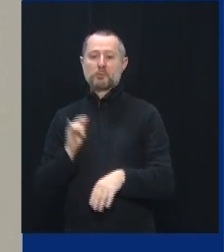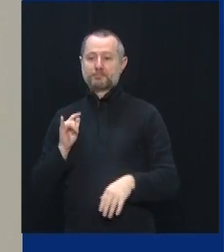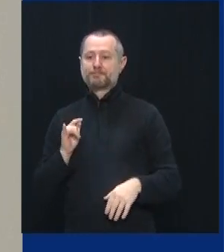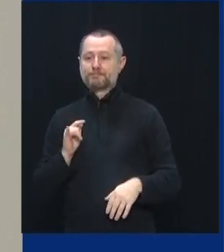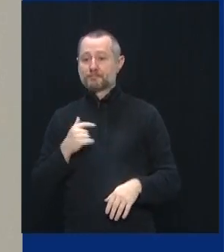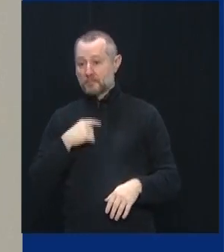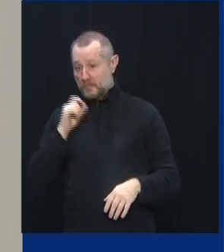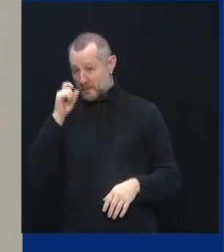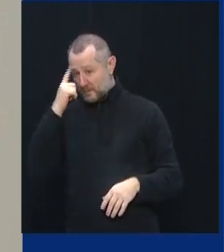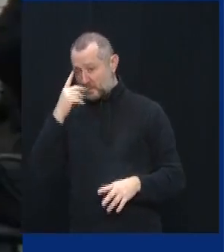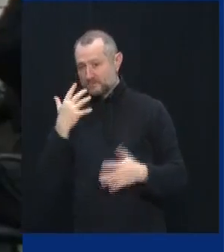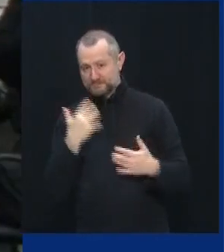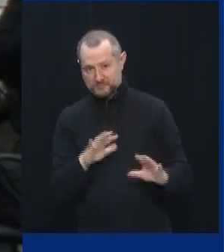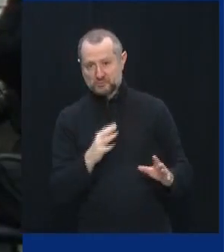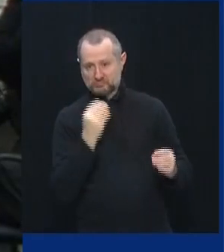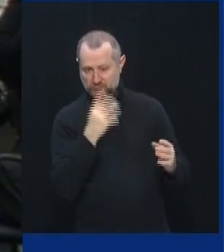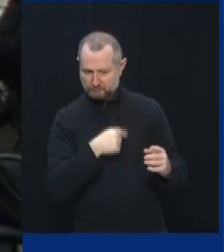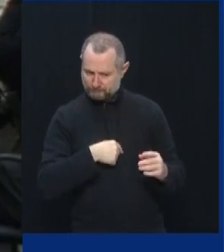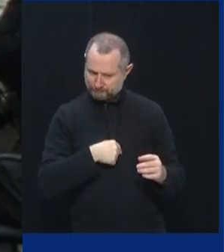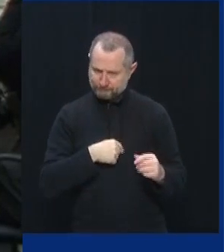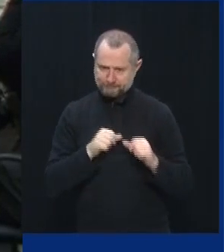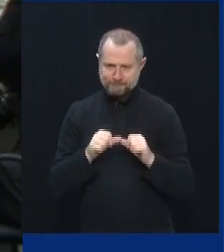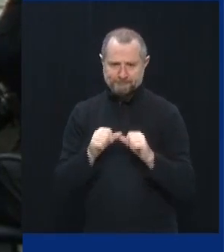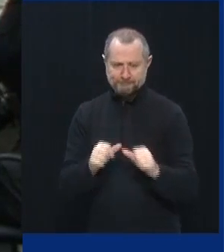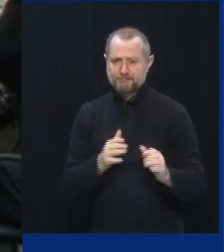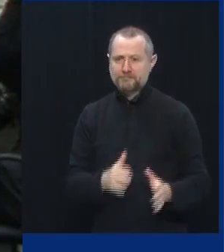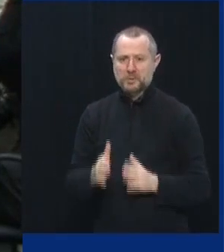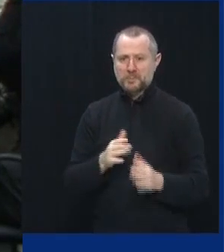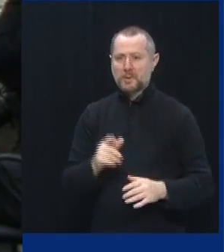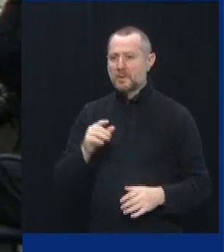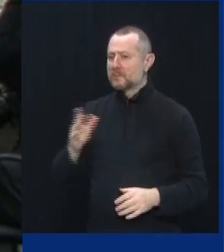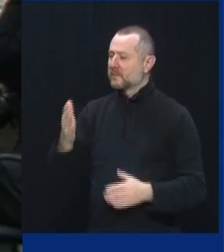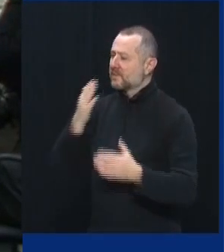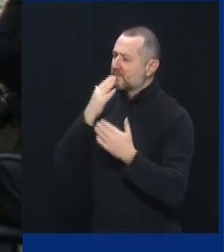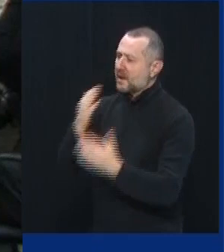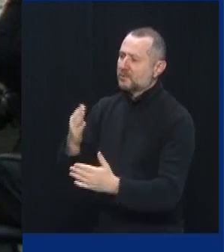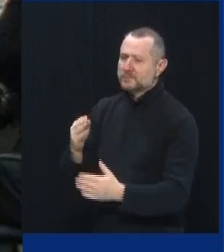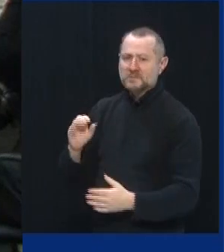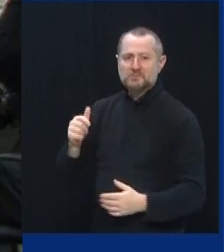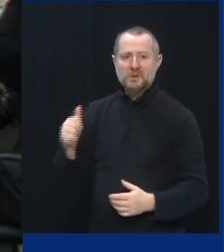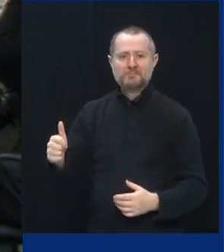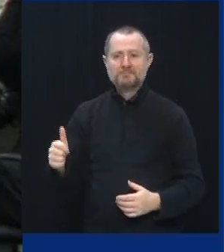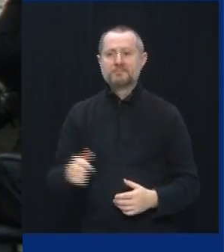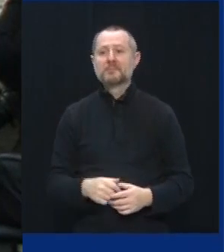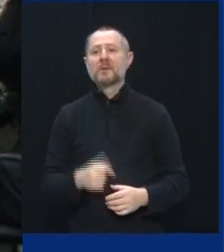RIGHT NOW, SO FROM A ALWAYS BEST TO PREPARE EARLY. GOVERNOR, THAT'S IT. WE CONTINUE TO BE PREPARED.